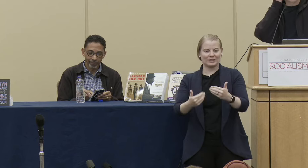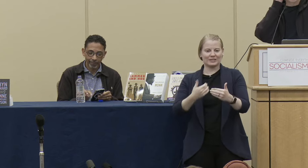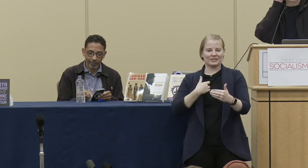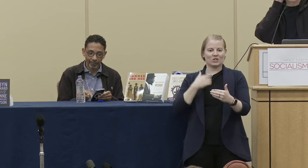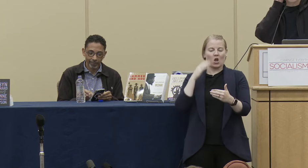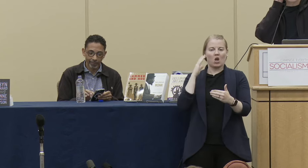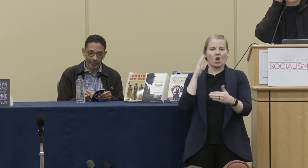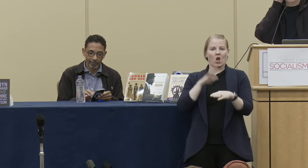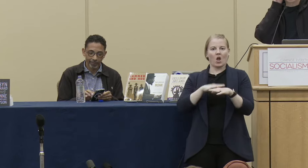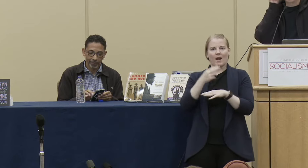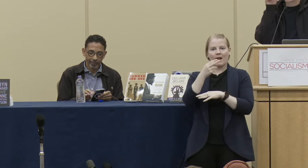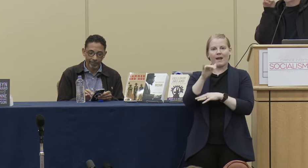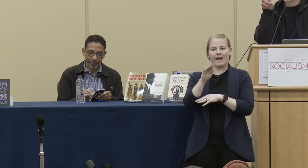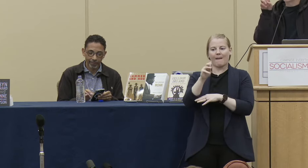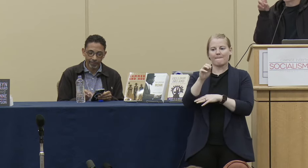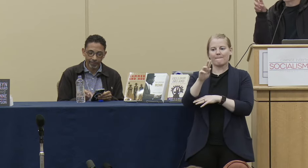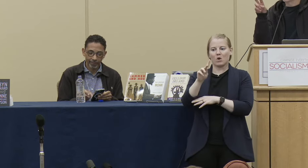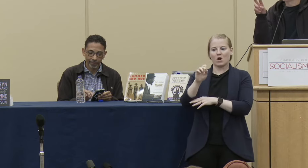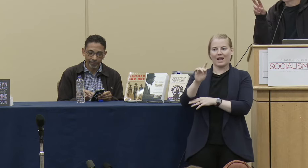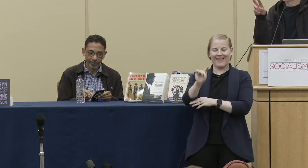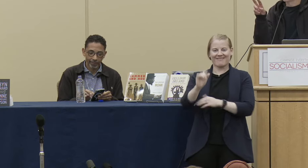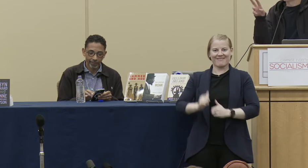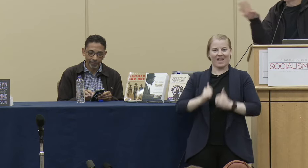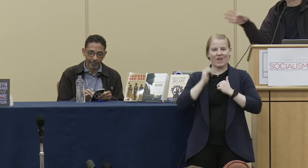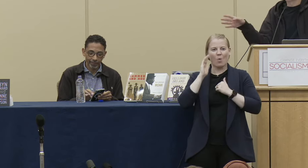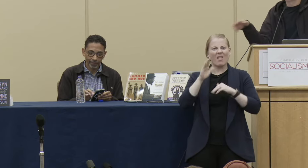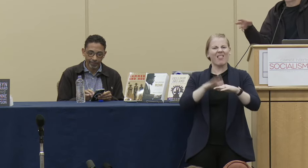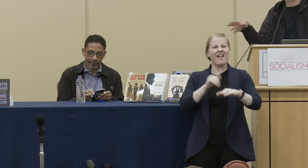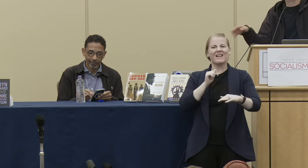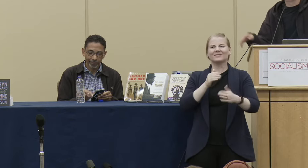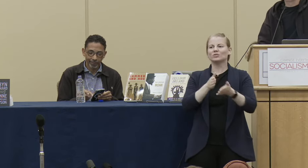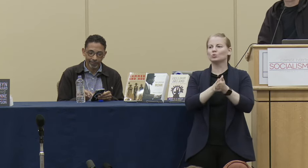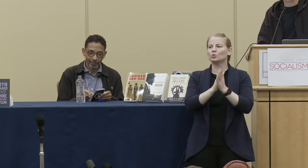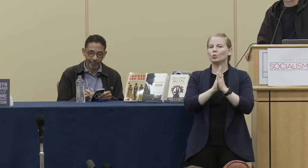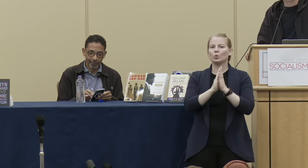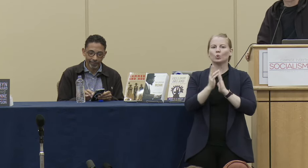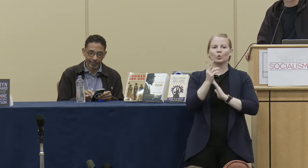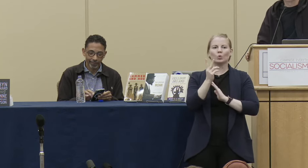So, that will be part of our dialogue series that I mentioned coming up this fall on Haymarket Live.